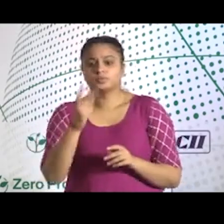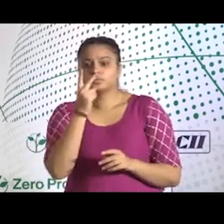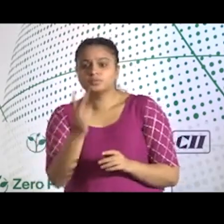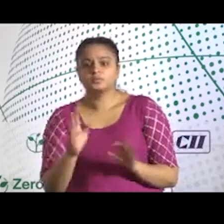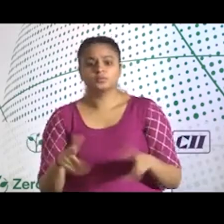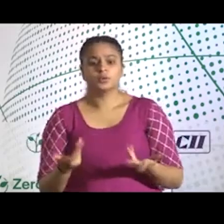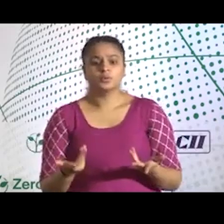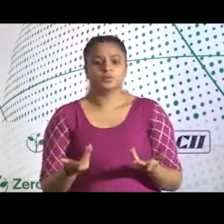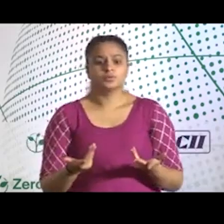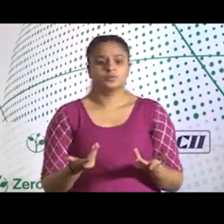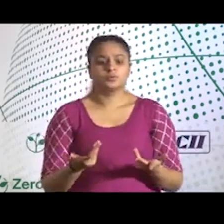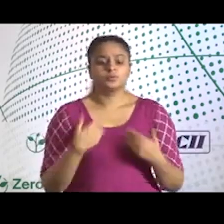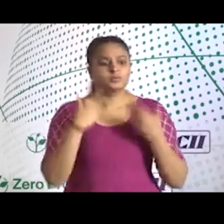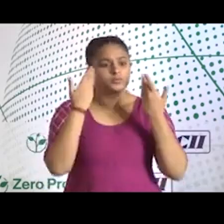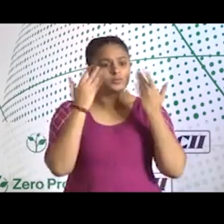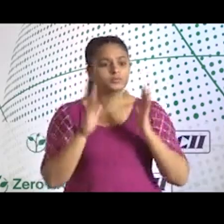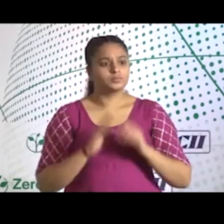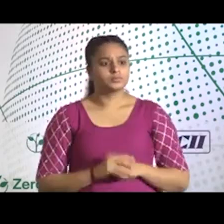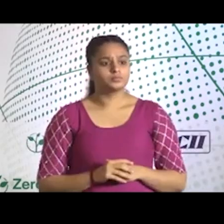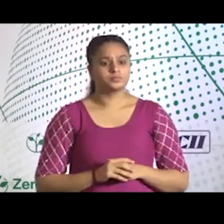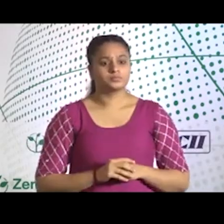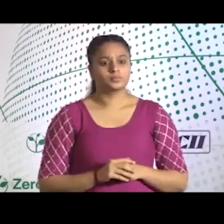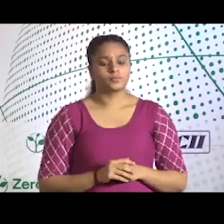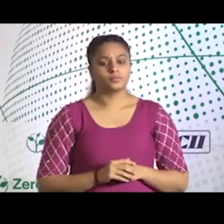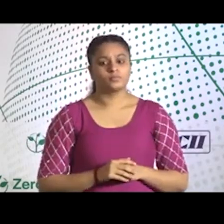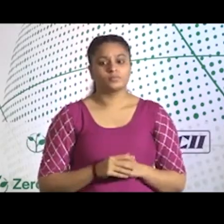So including revamping the entire intranet